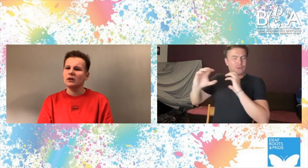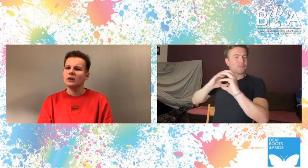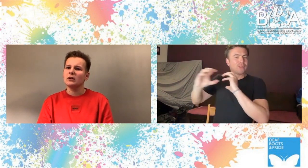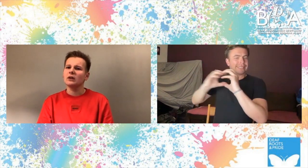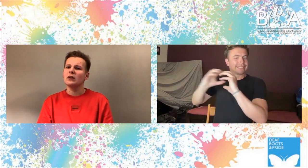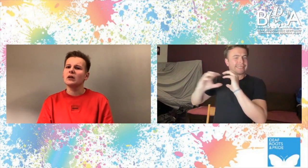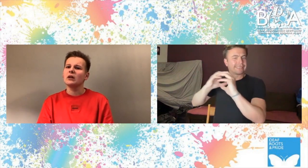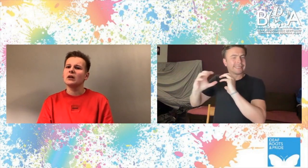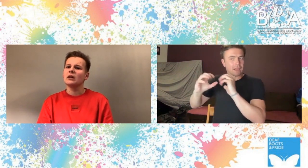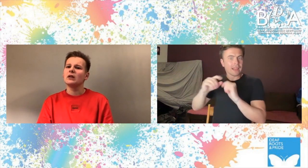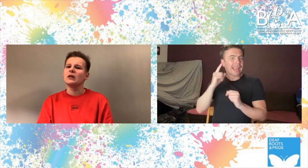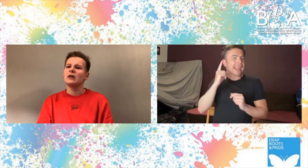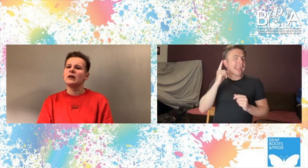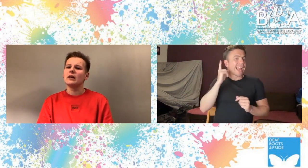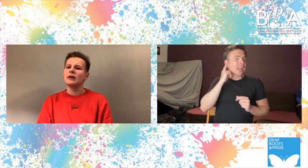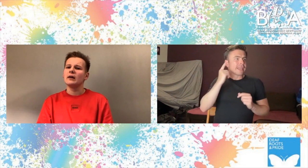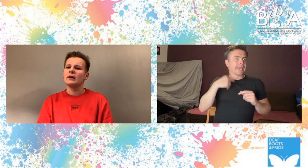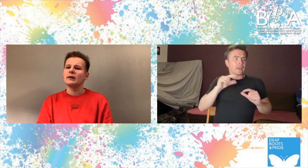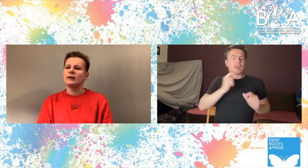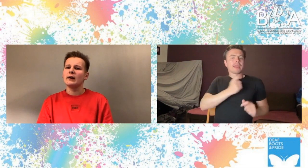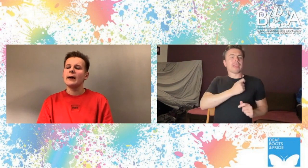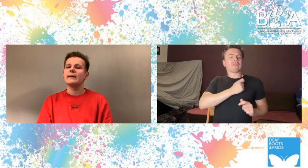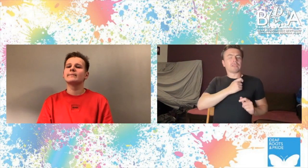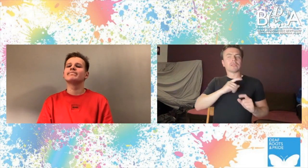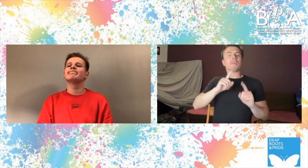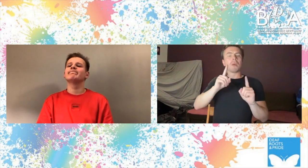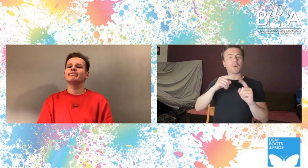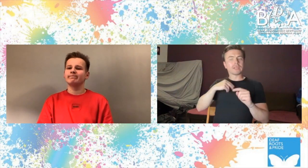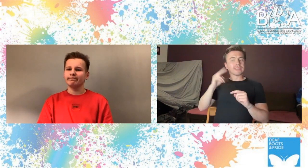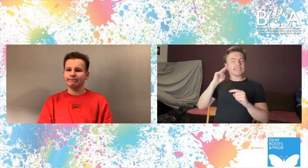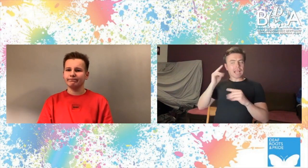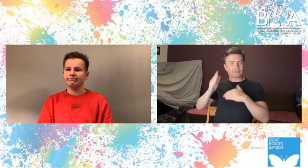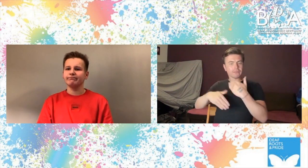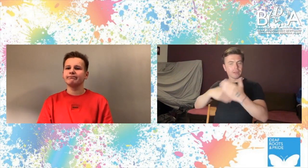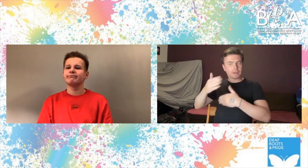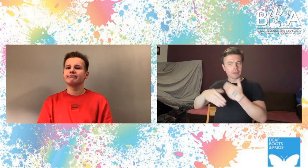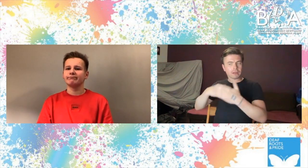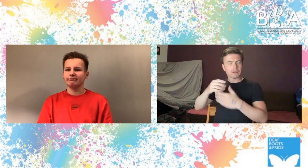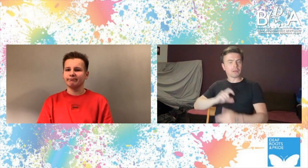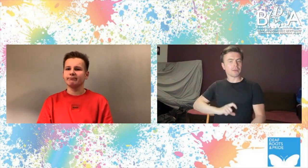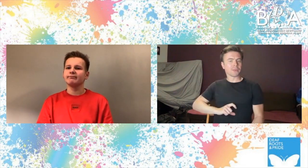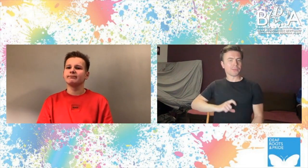know what I was doing. Working in a Deaf environment felt safe. I could communicate.